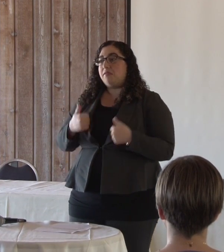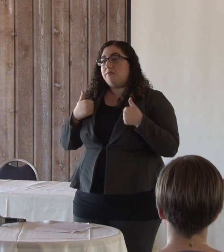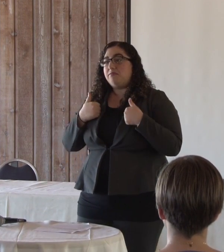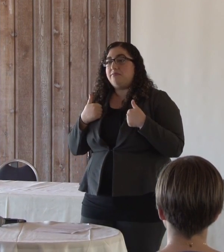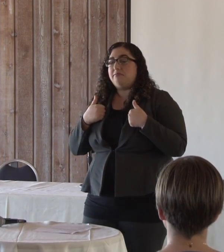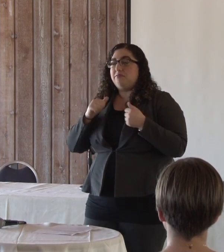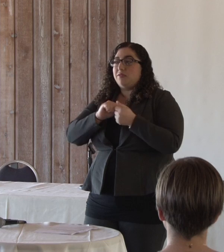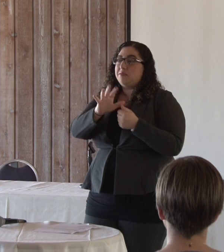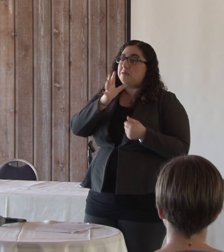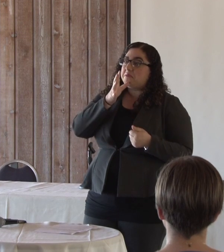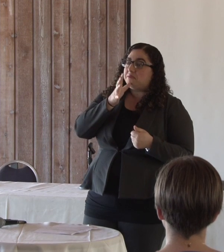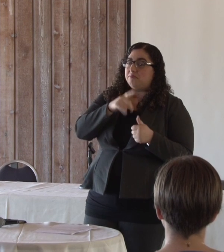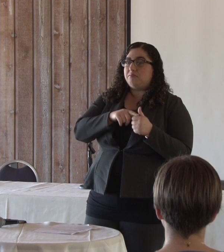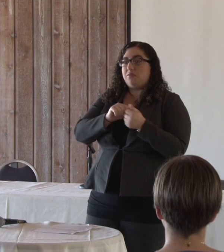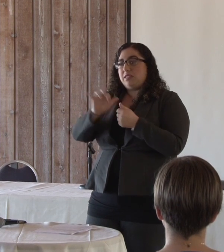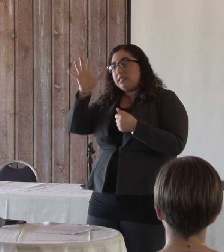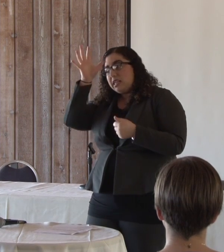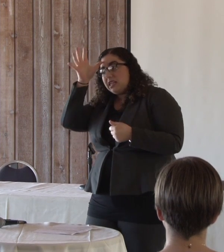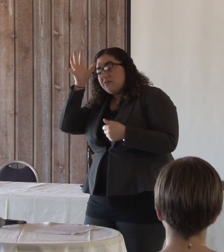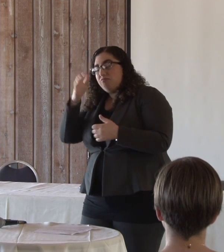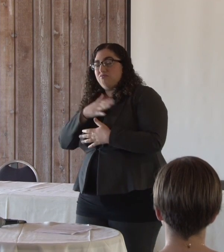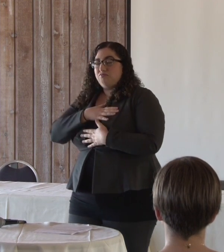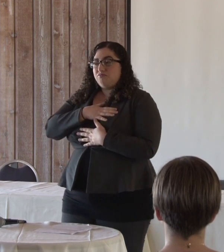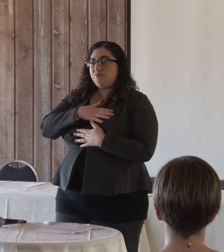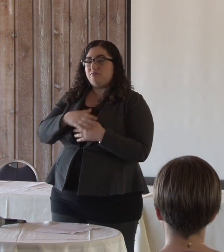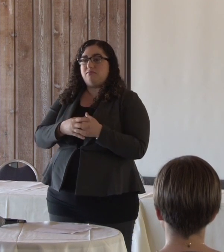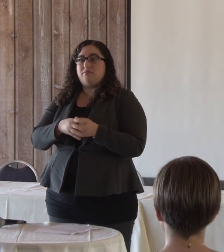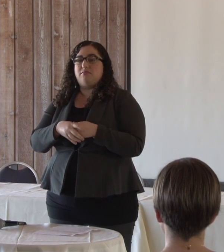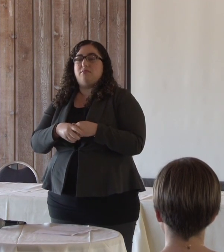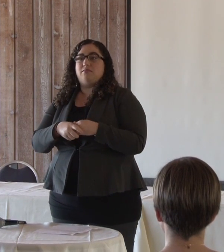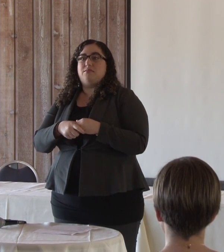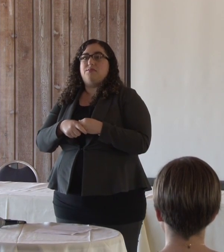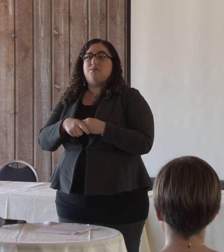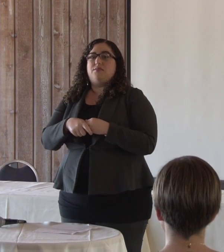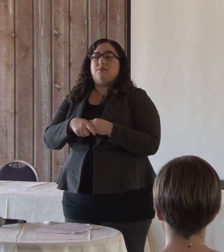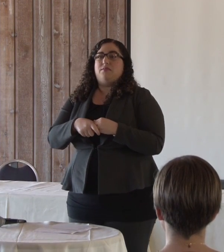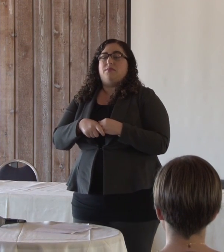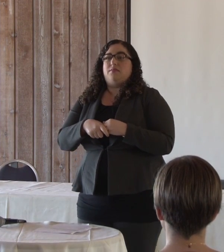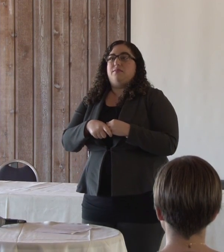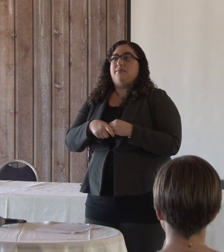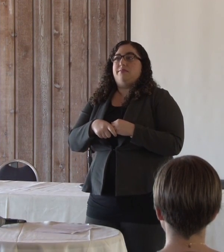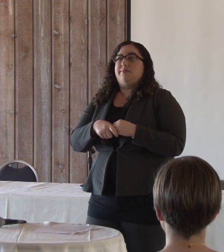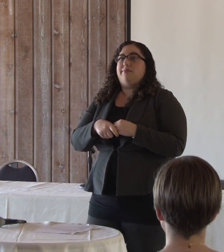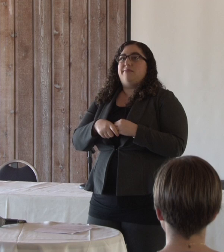About what was going on. He was there with his family with his mom with